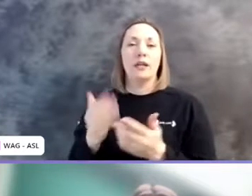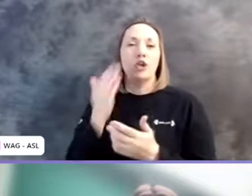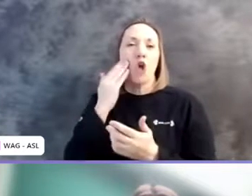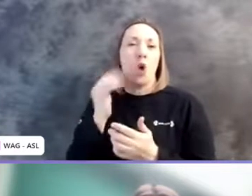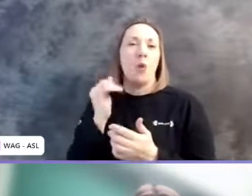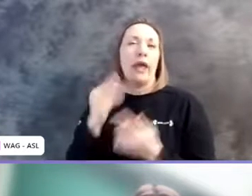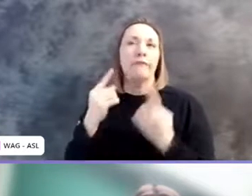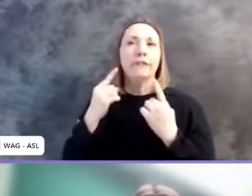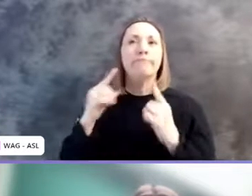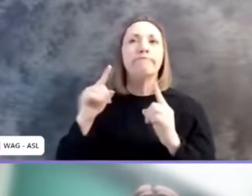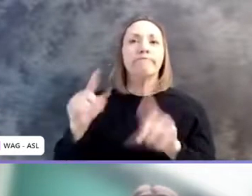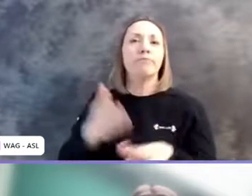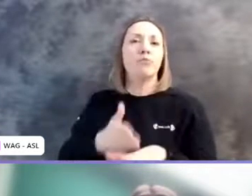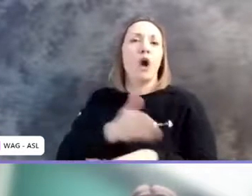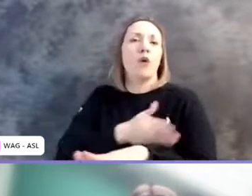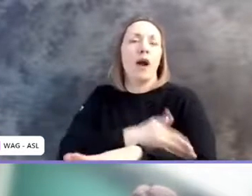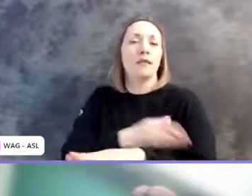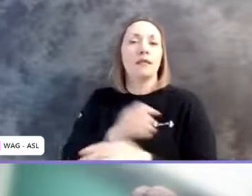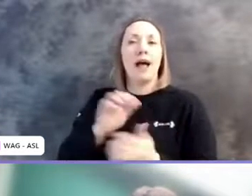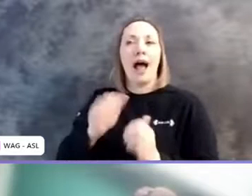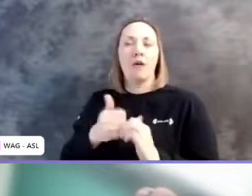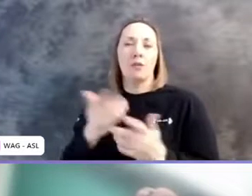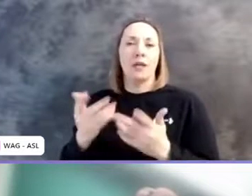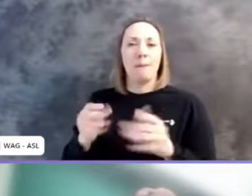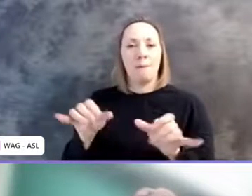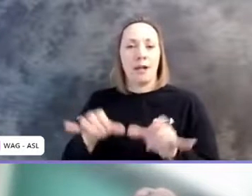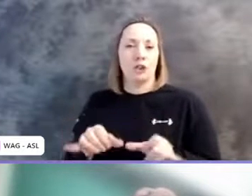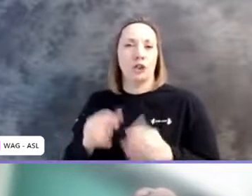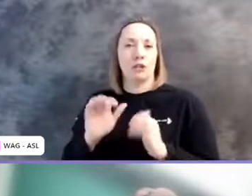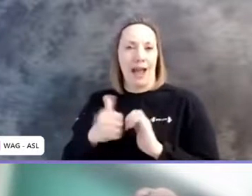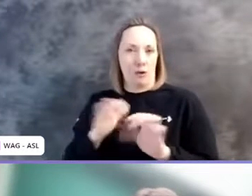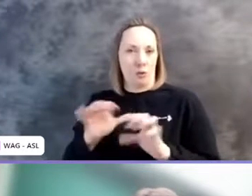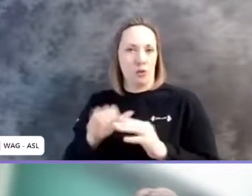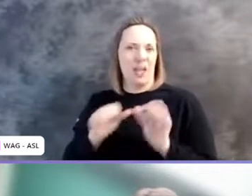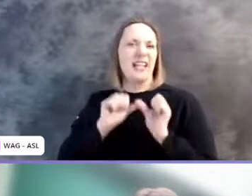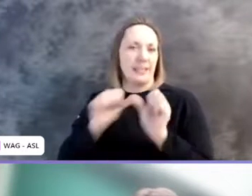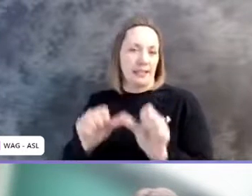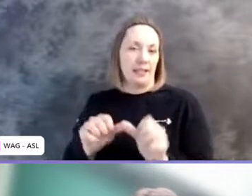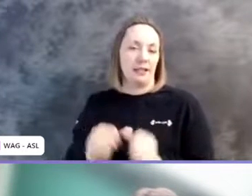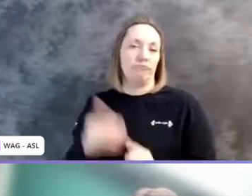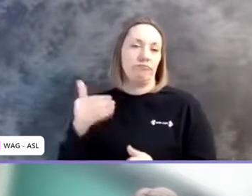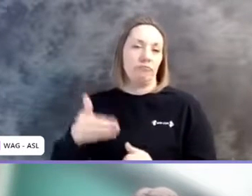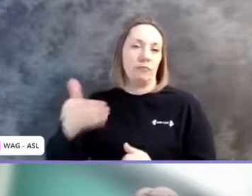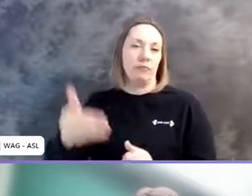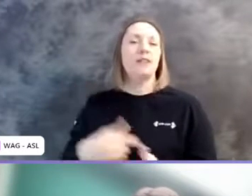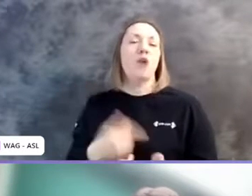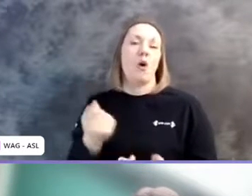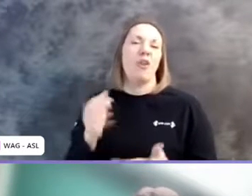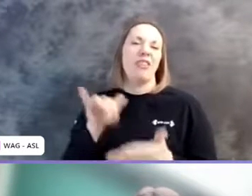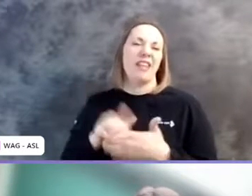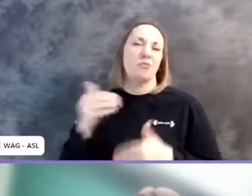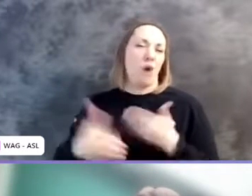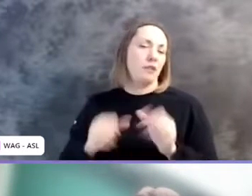how, now we talk about more in context of how do we